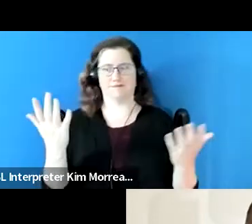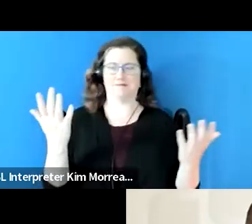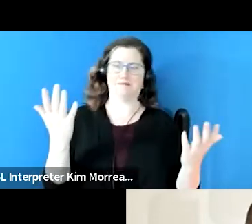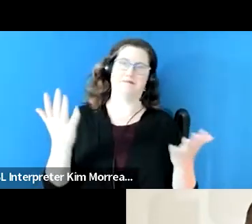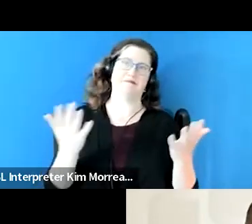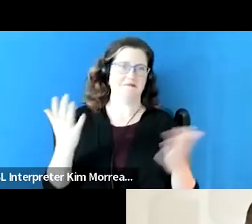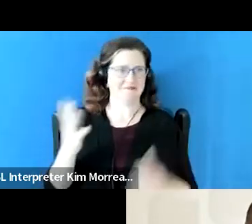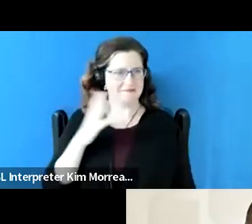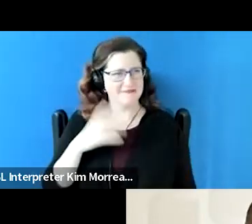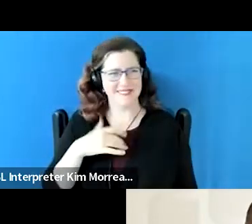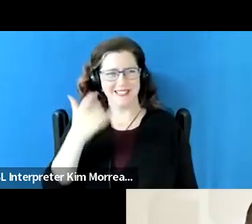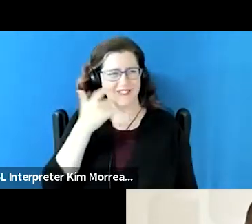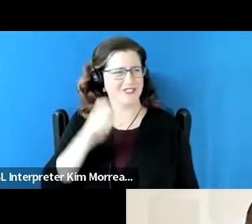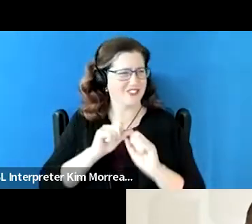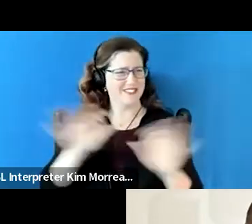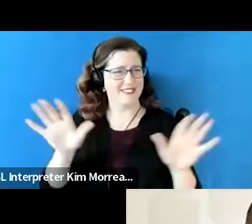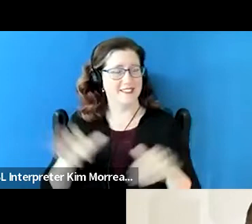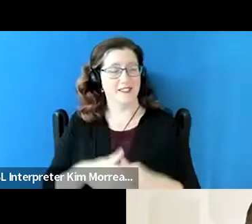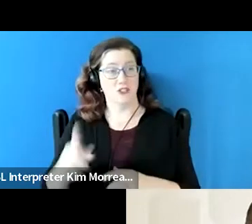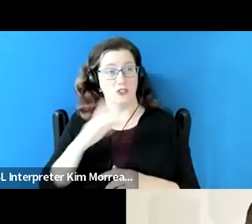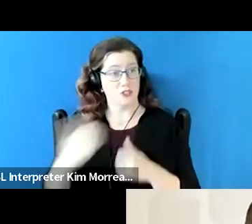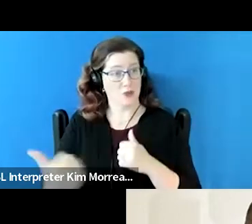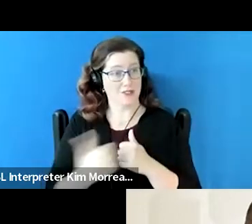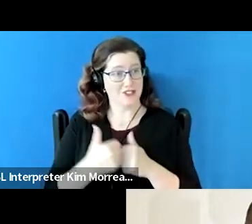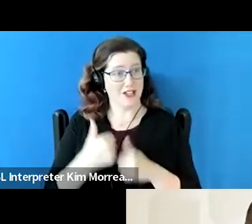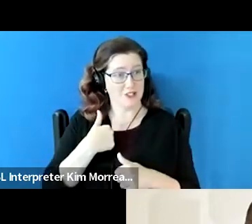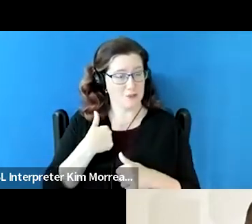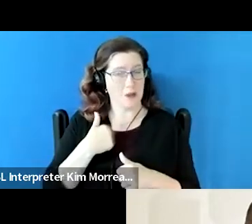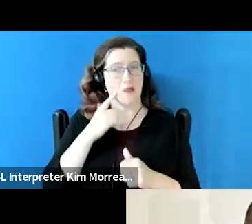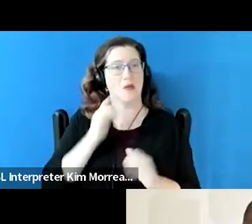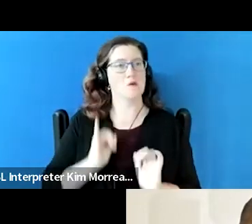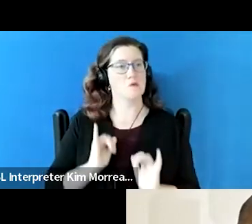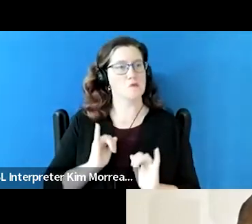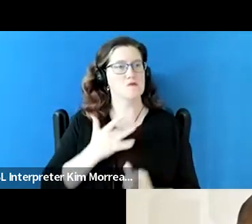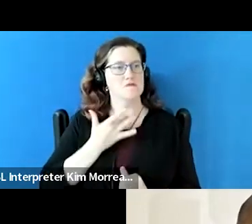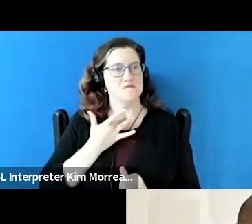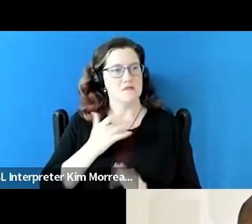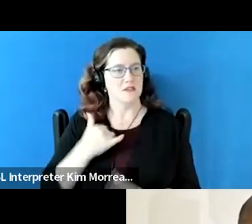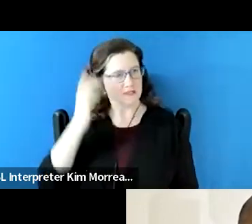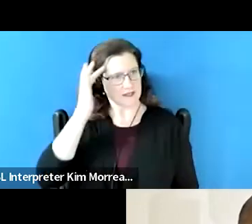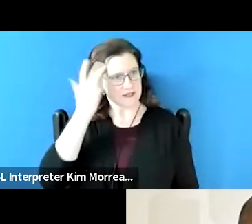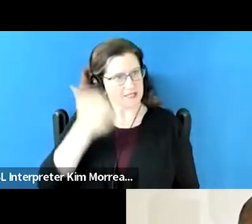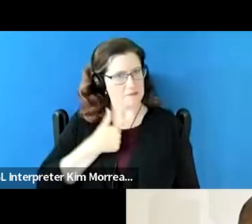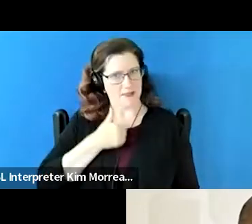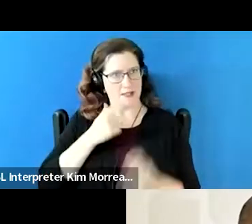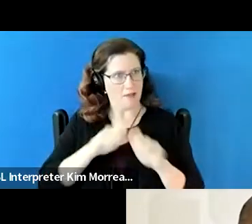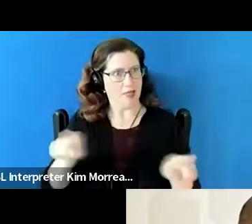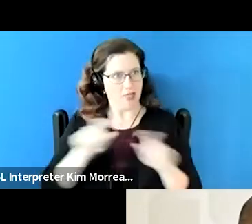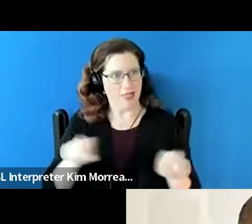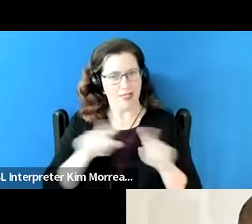And she said, just send it. And so she was challenging me and I'm like, mm. I'm like sick of hearing myself, but then I found that,